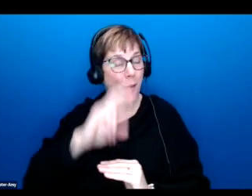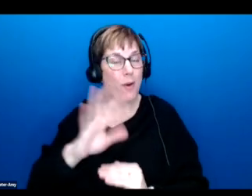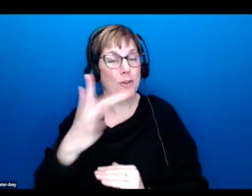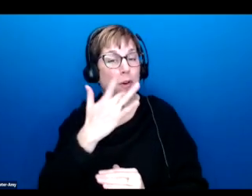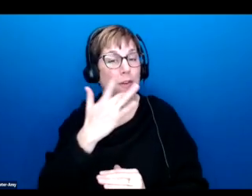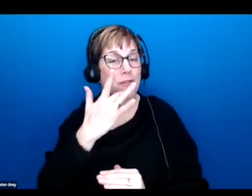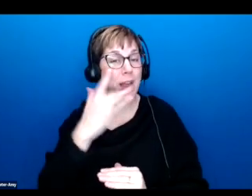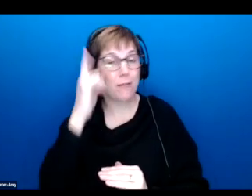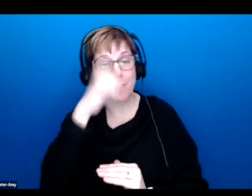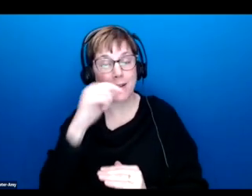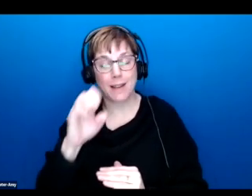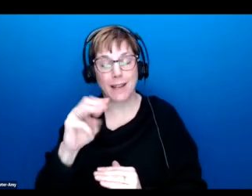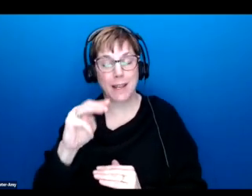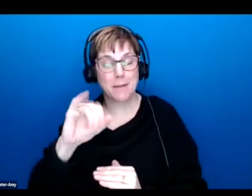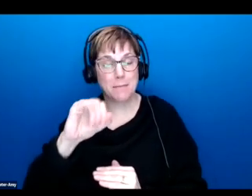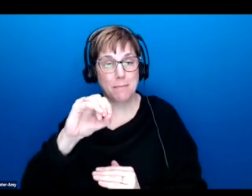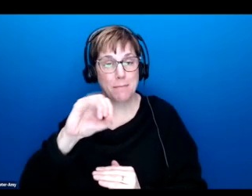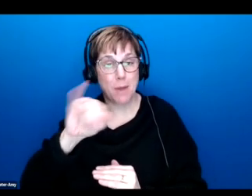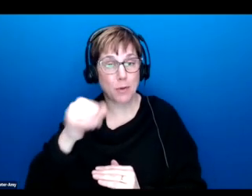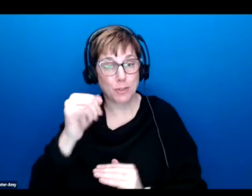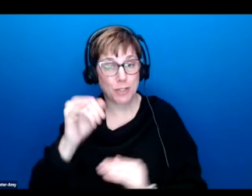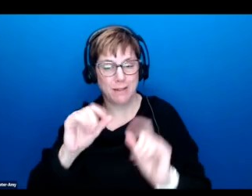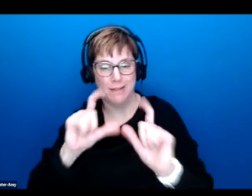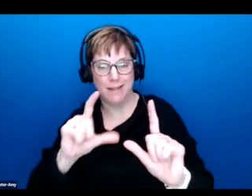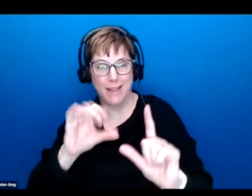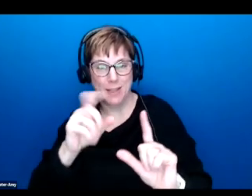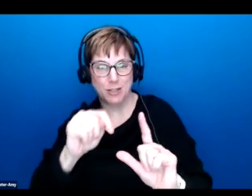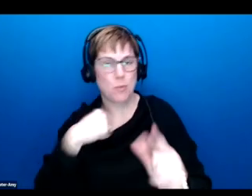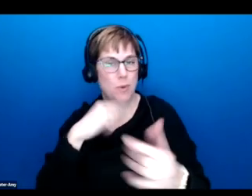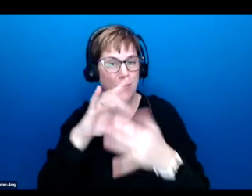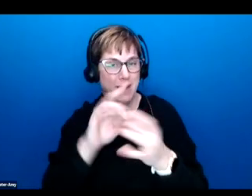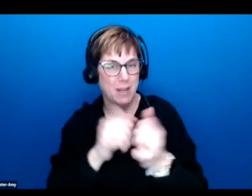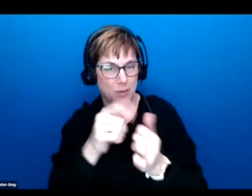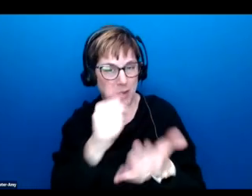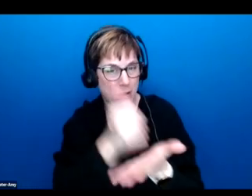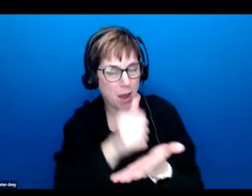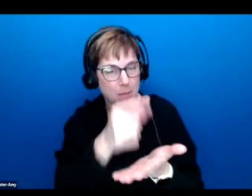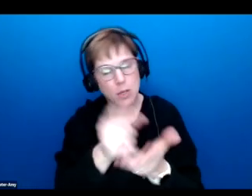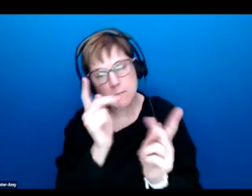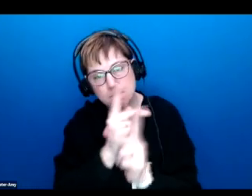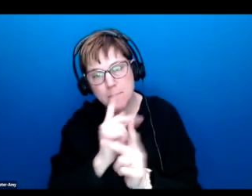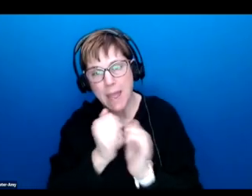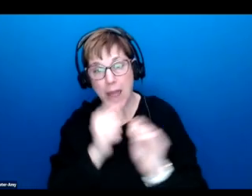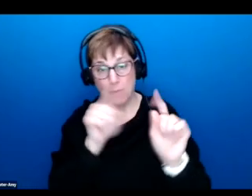in the chat and we'll be sure to connect with you so we can help you explore how this dashboard relates to